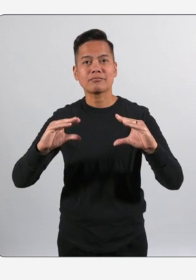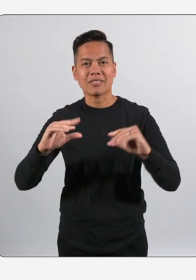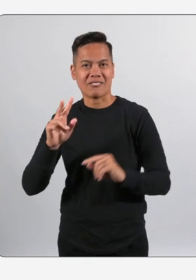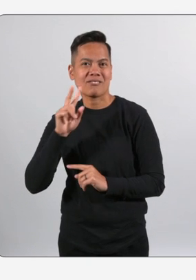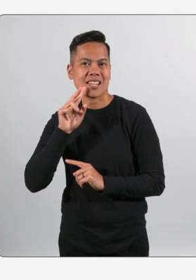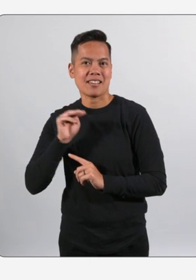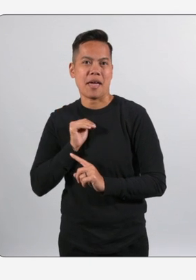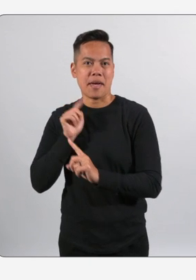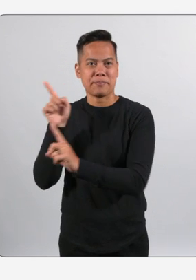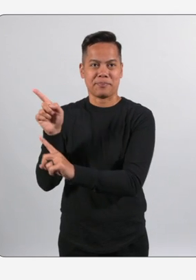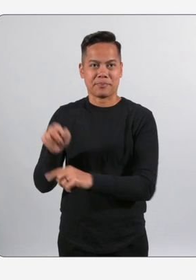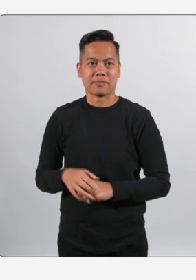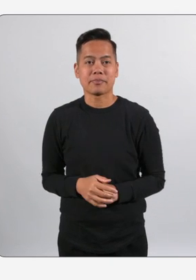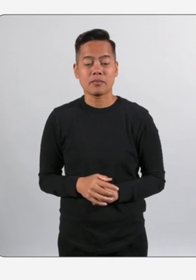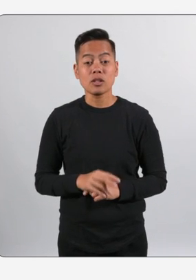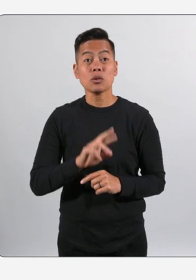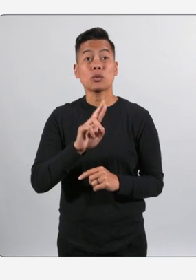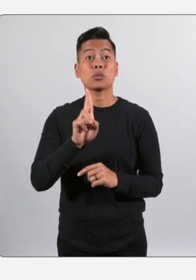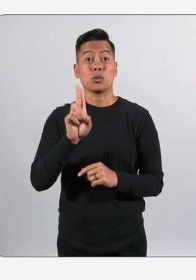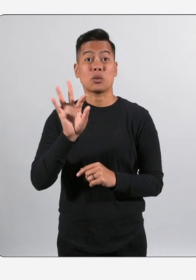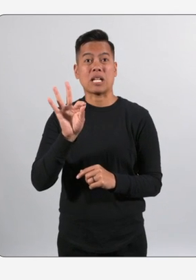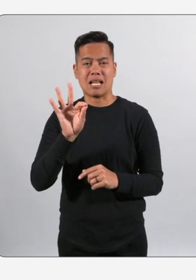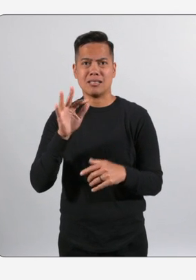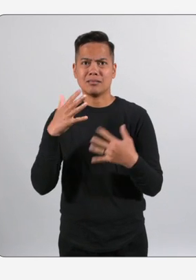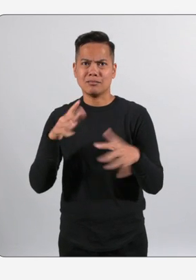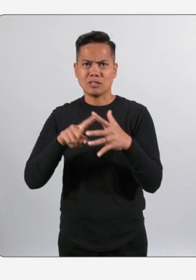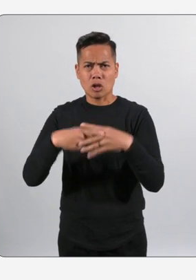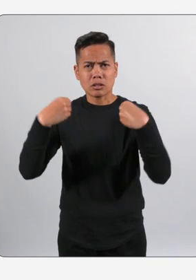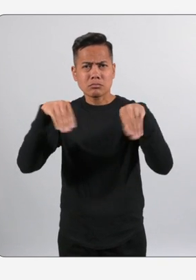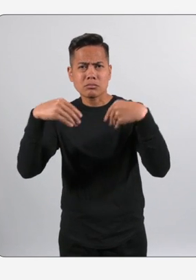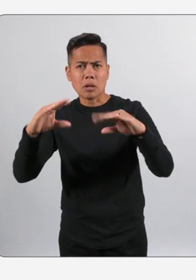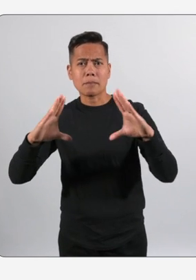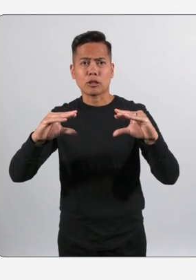Ru9 started selling mattresses online only in Ho Chi Minh City,